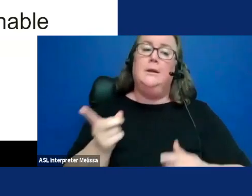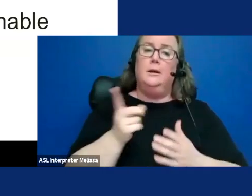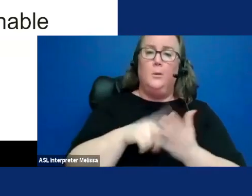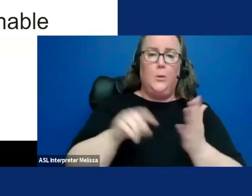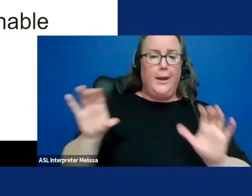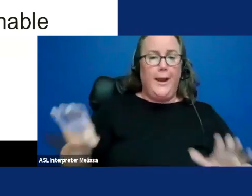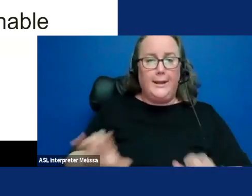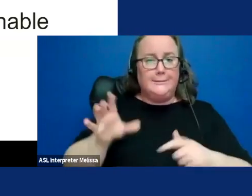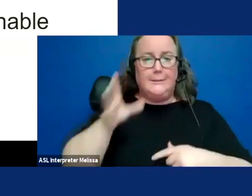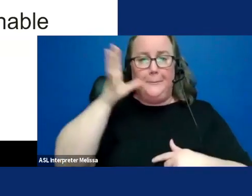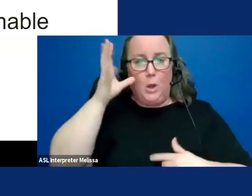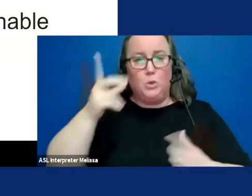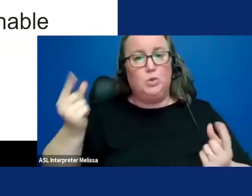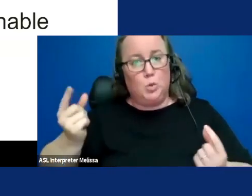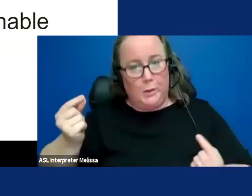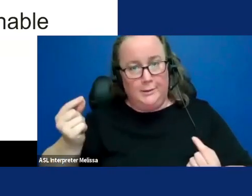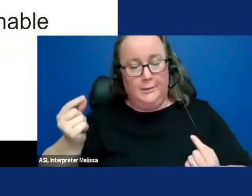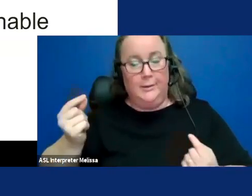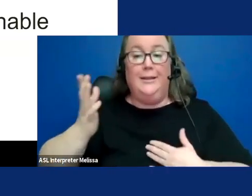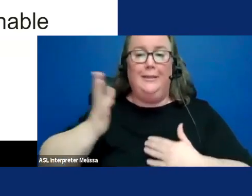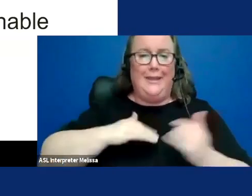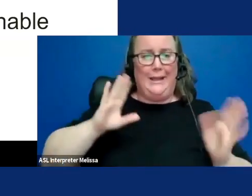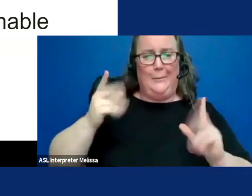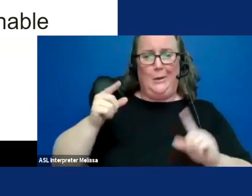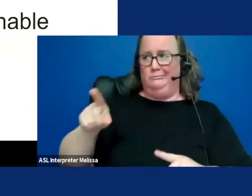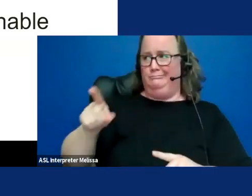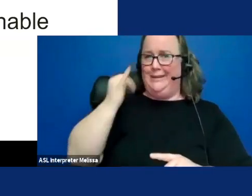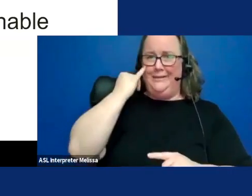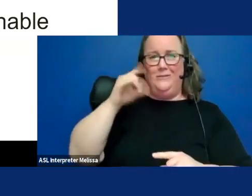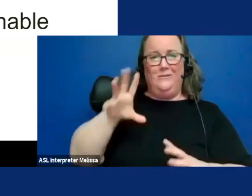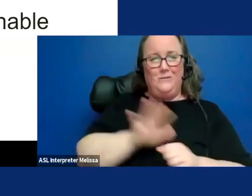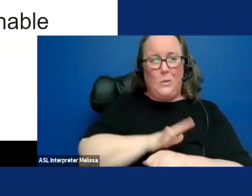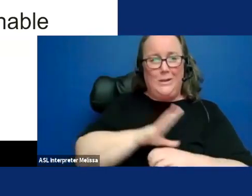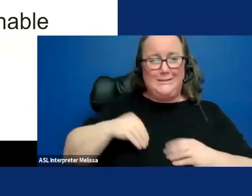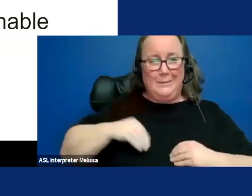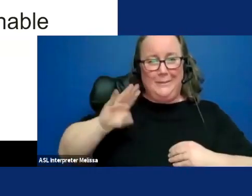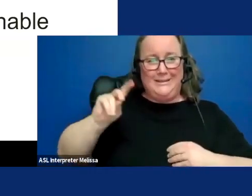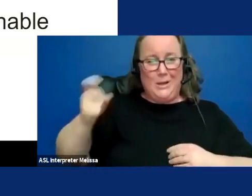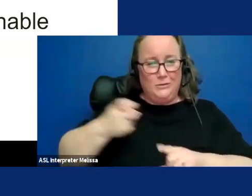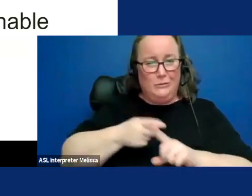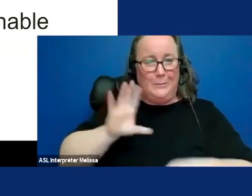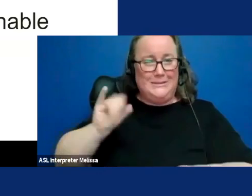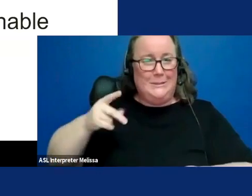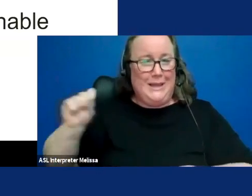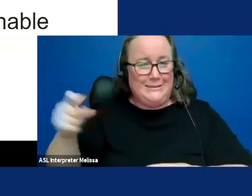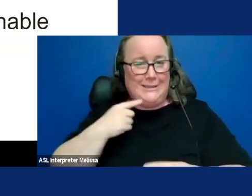versus whether they're fully accepting whatever diagnosis CPS or the court says that they have.